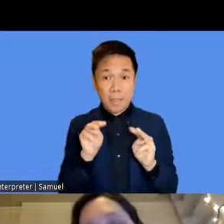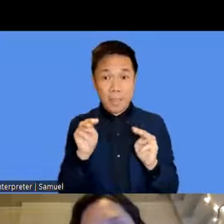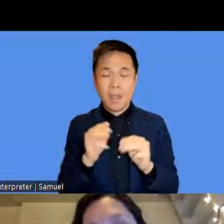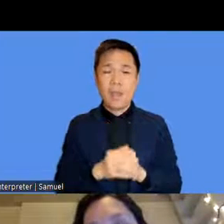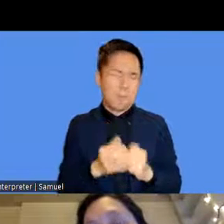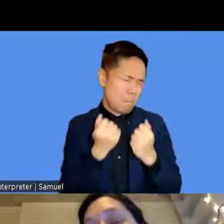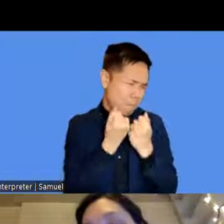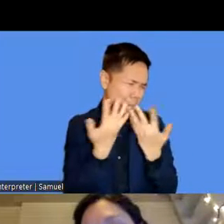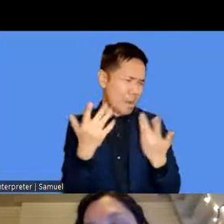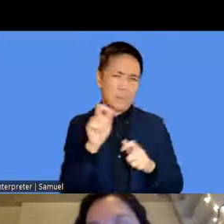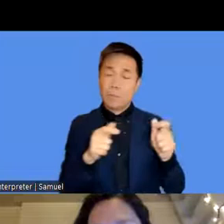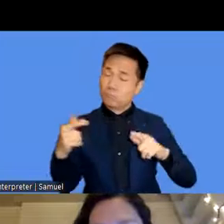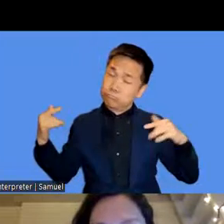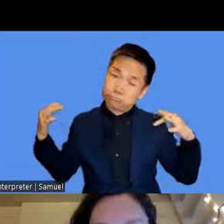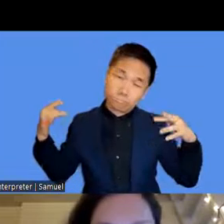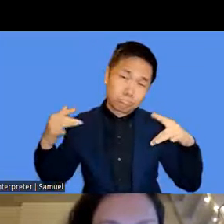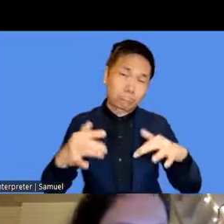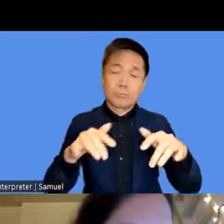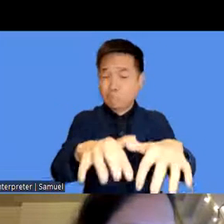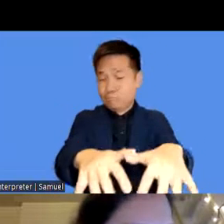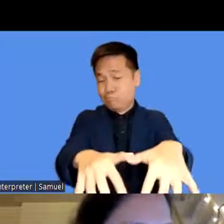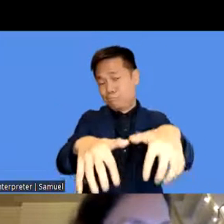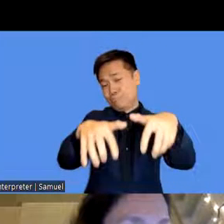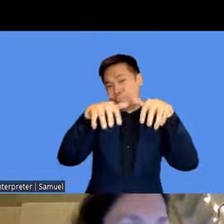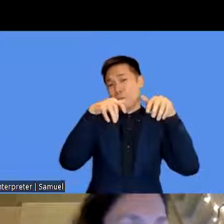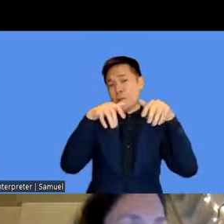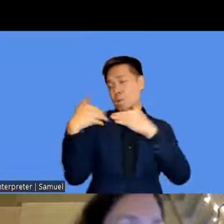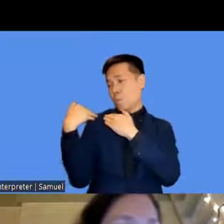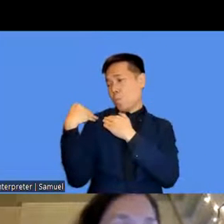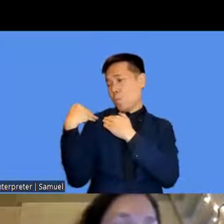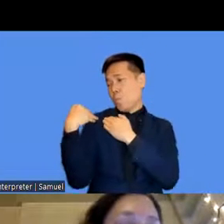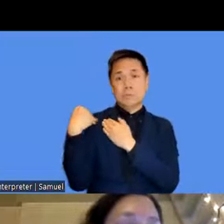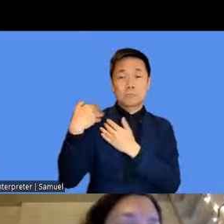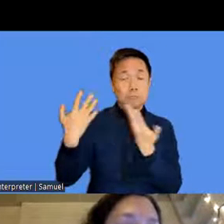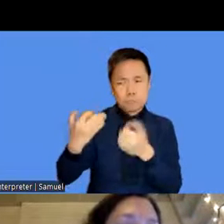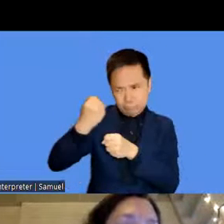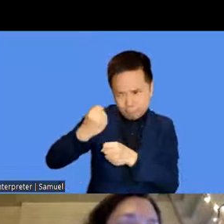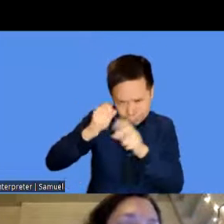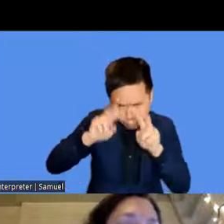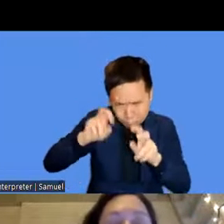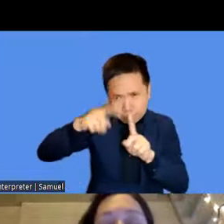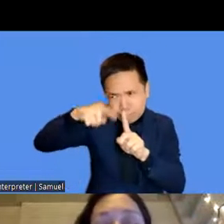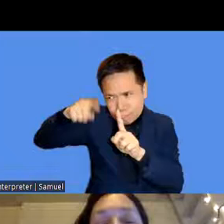were there for the Statistical Commission we had our partner from the World Federation